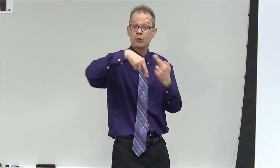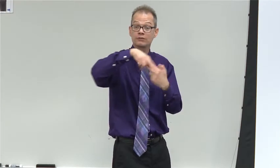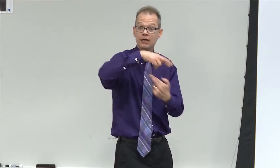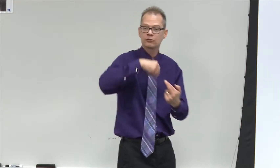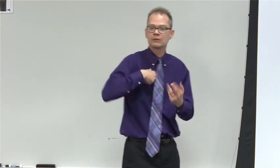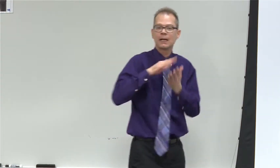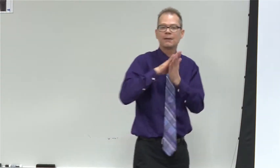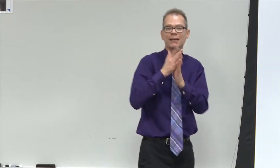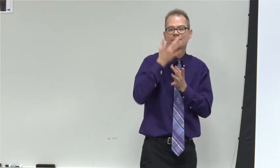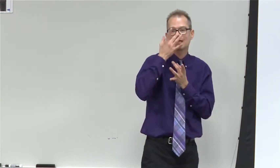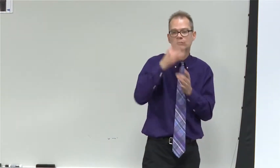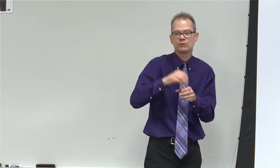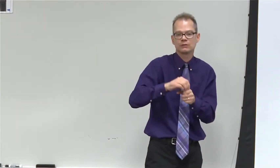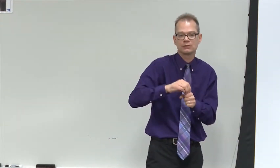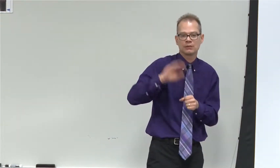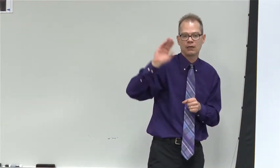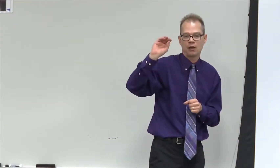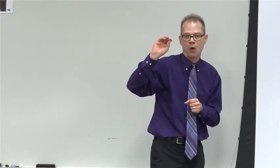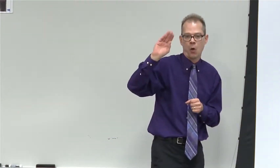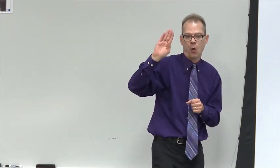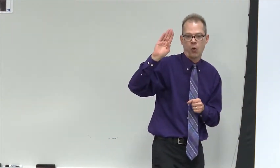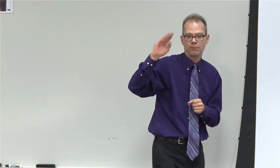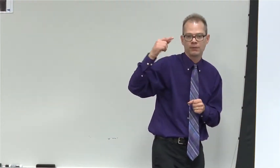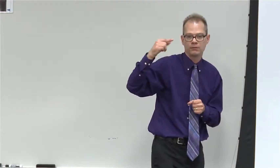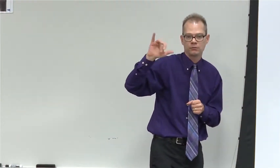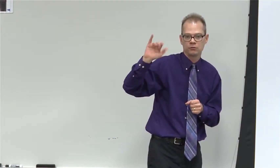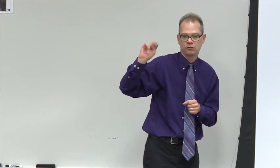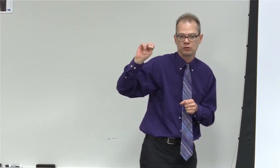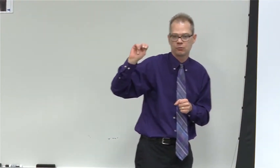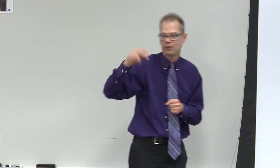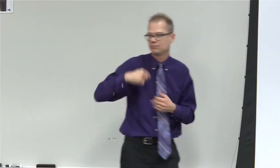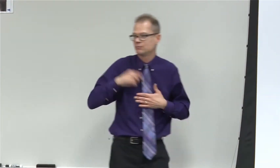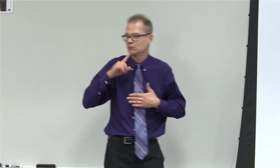Well, as I went through rotation, I become familiar with ob/gyn,